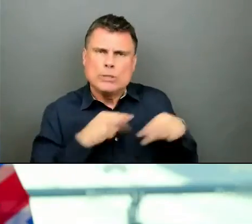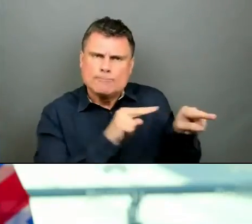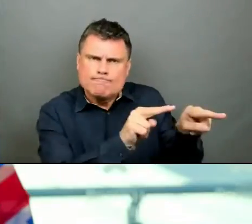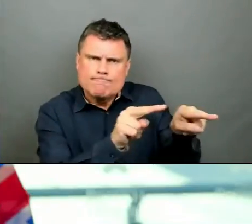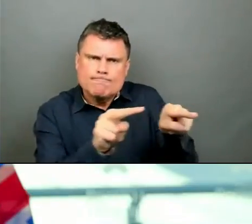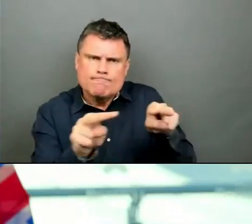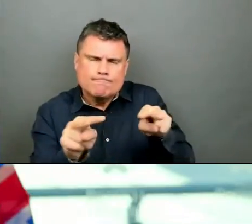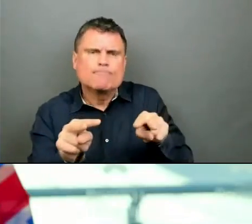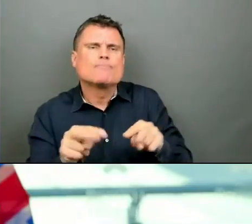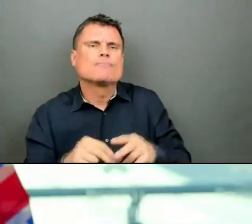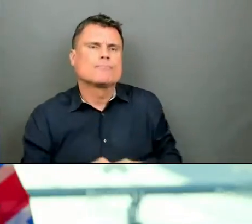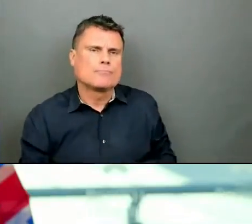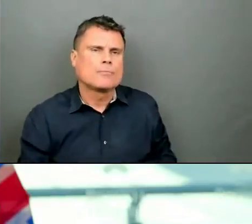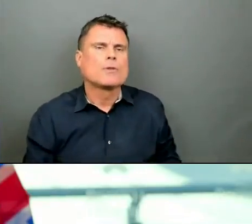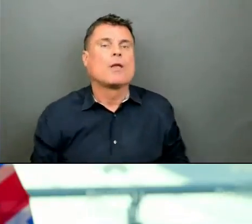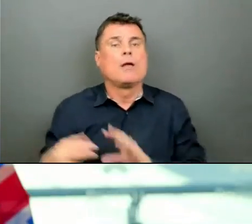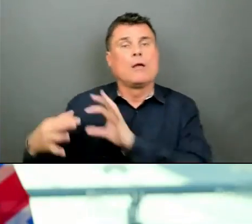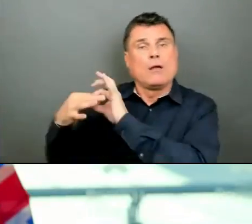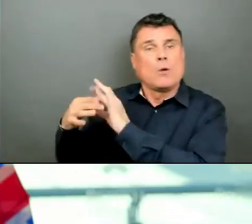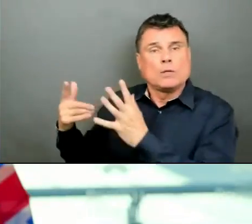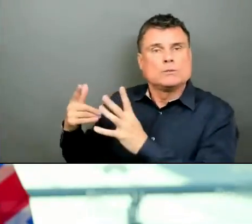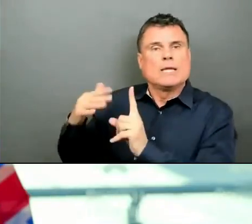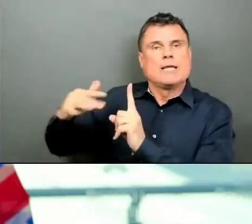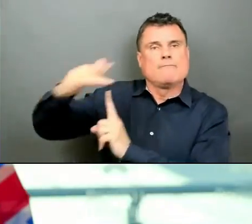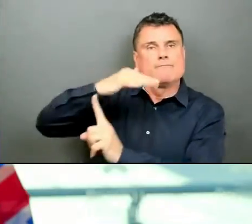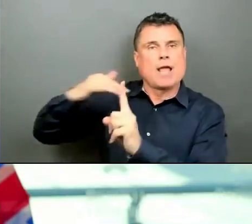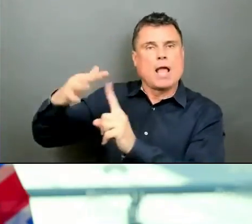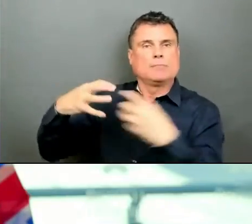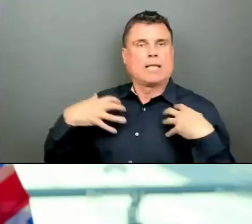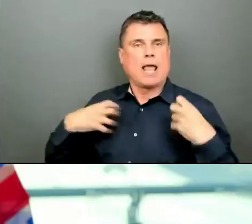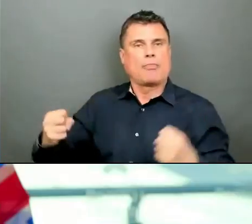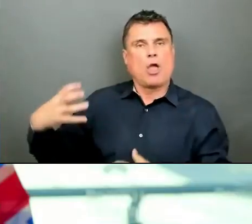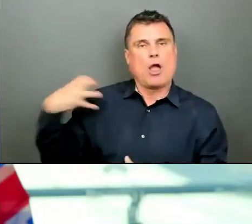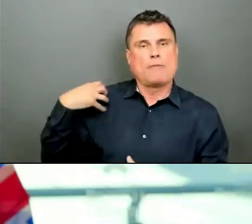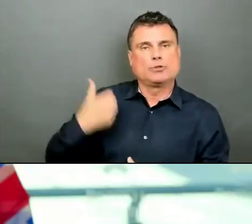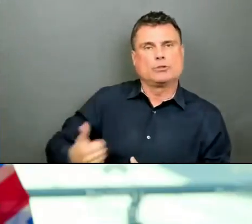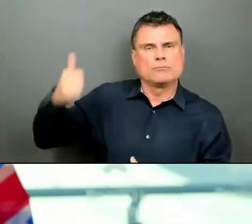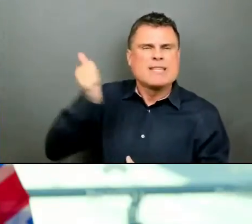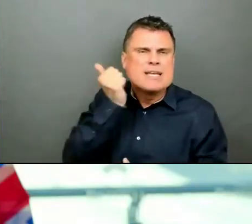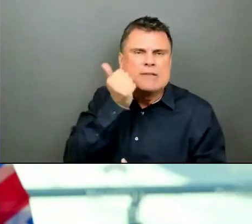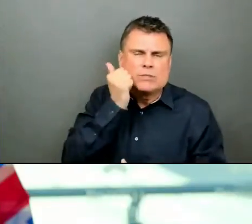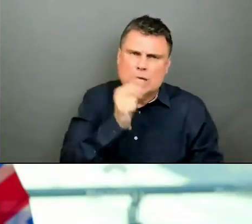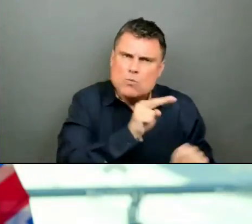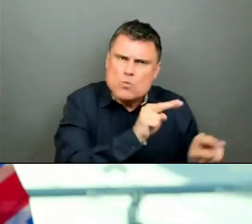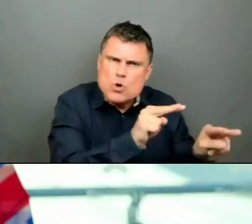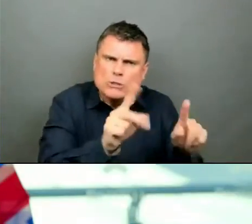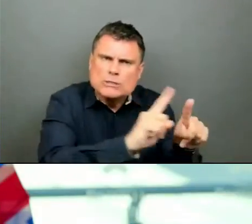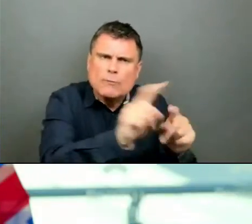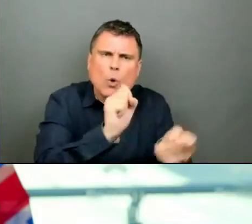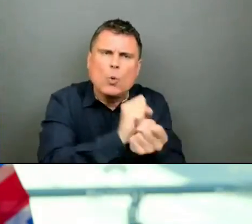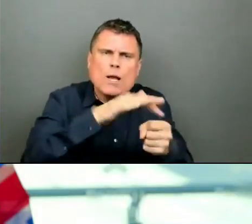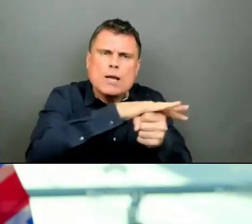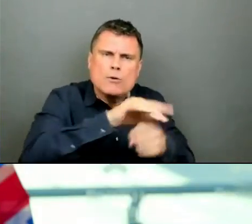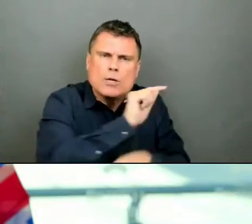We have been working on this with our work place task group for several months, and trying to understand systematically which